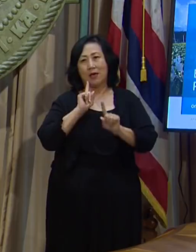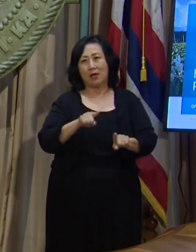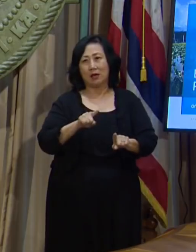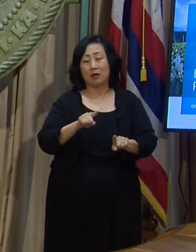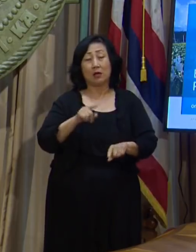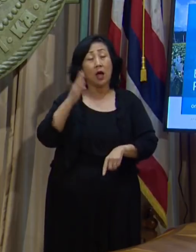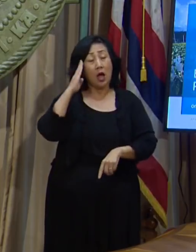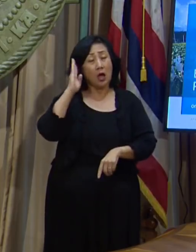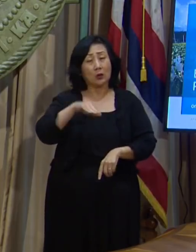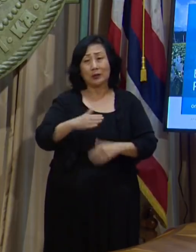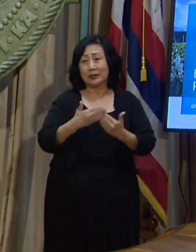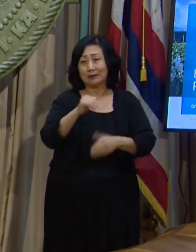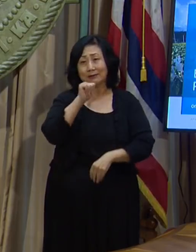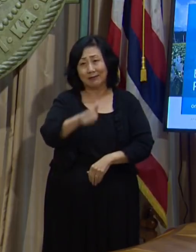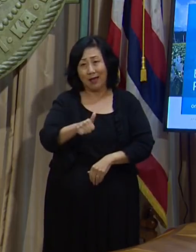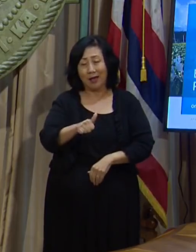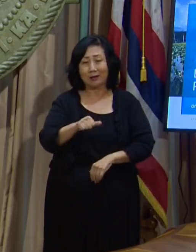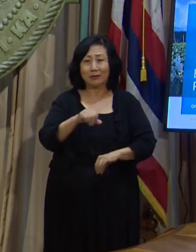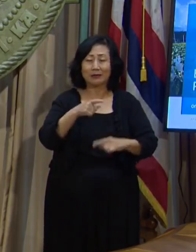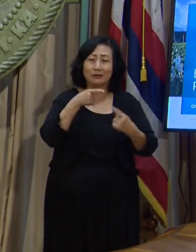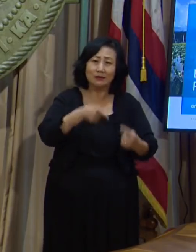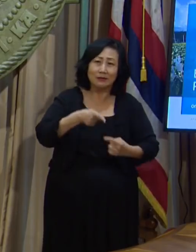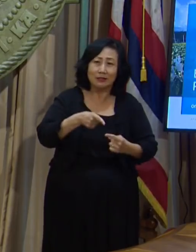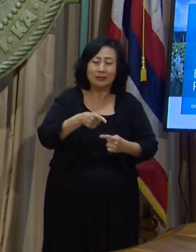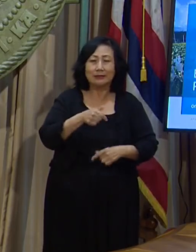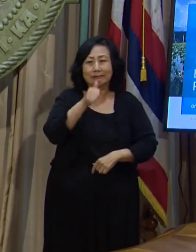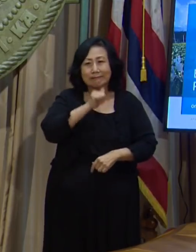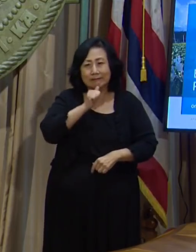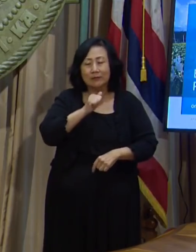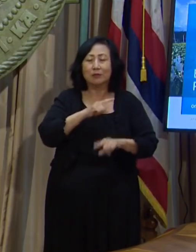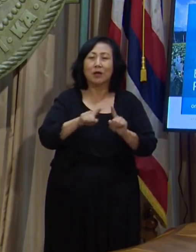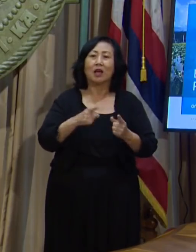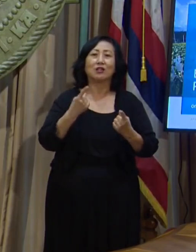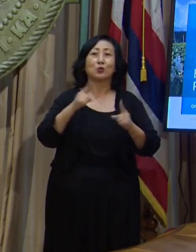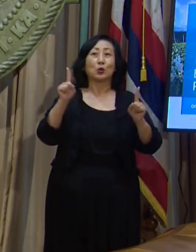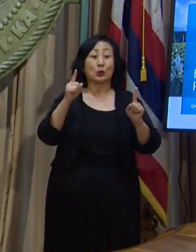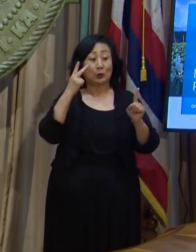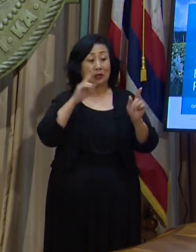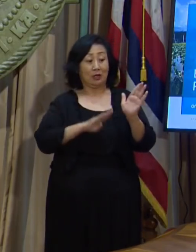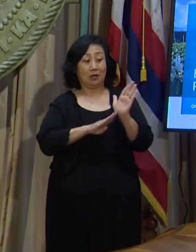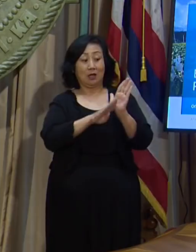FINALLY, I WANT TO THANK YOU ALL FOR YOUR EFFORTS AND YOUR SUPPORT OF MY MANDATES. I KNOW IT HAS BEEN DIFFICULT,